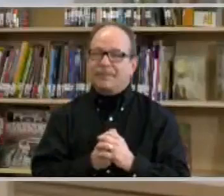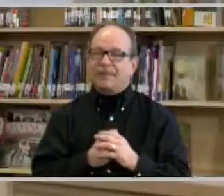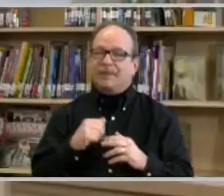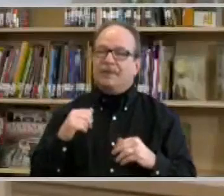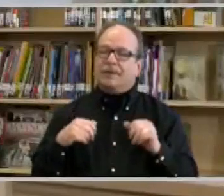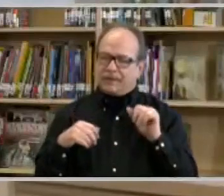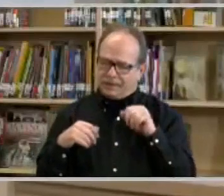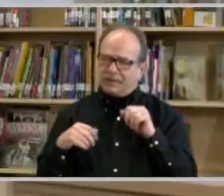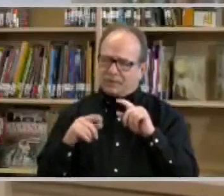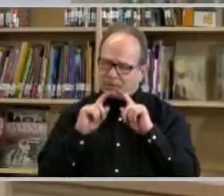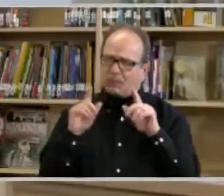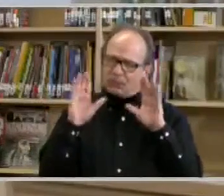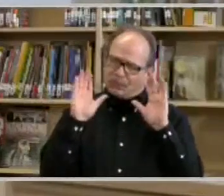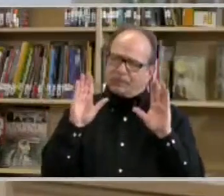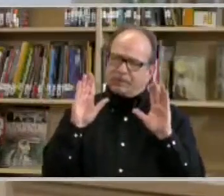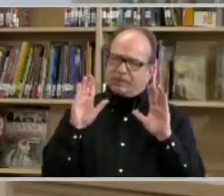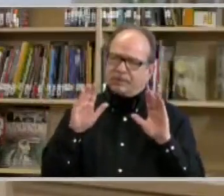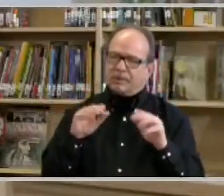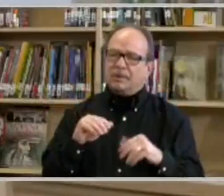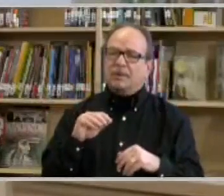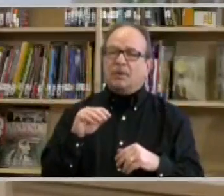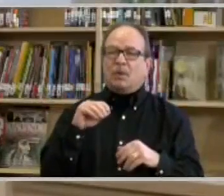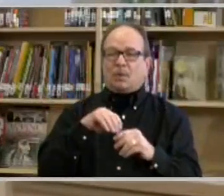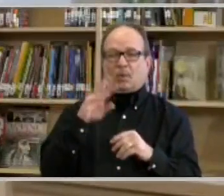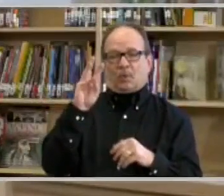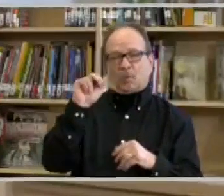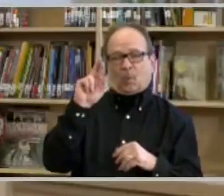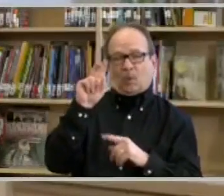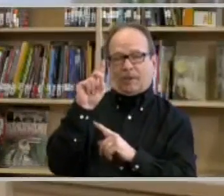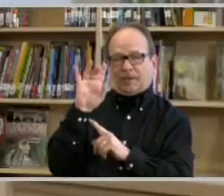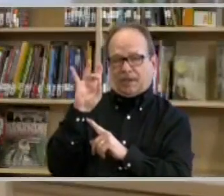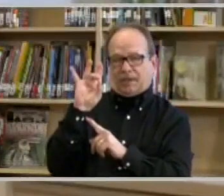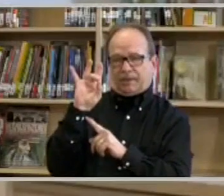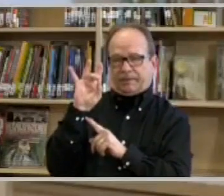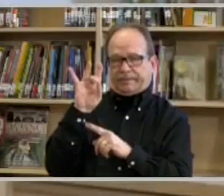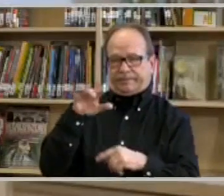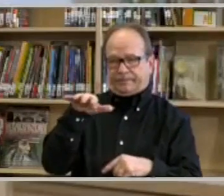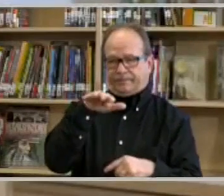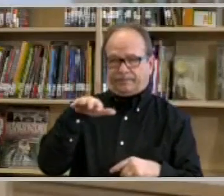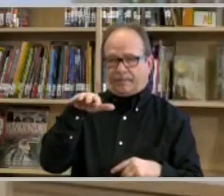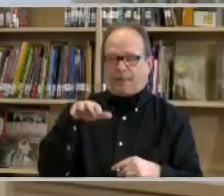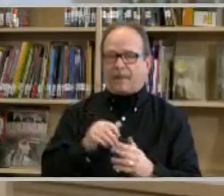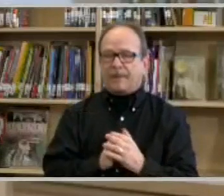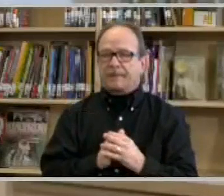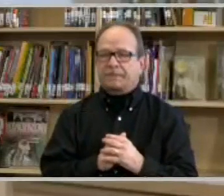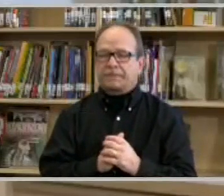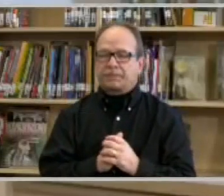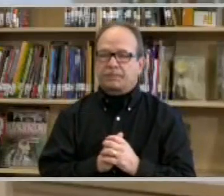THANK YOU. SO THAT'S BEEN A GREAT. YES. THAT HAS BEEN GREAT OVER IN WARD